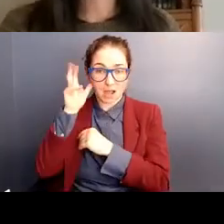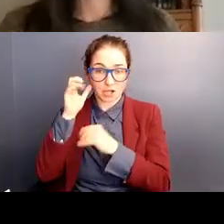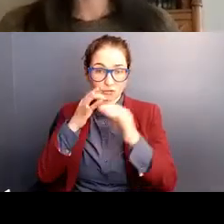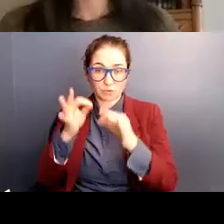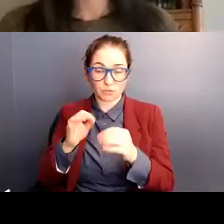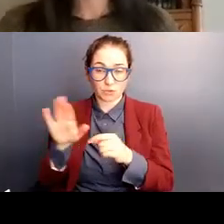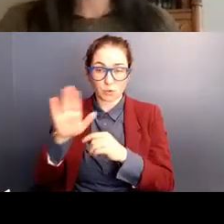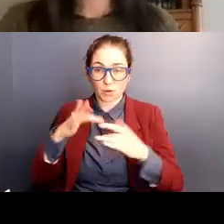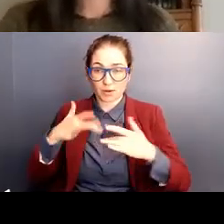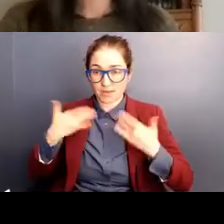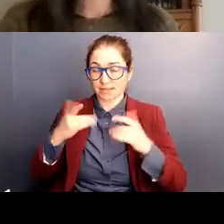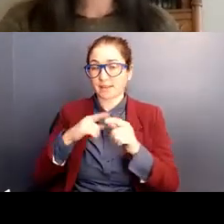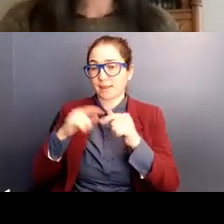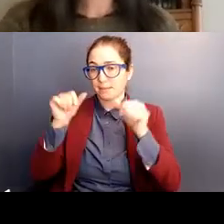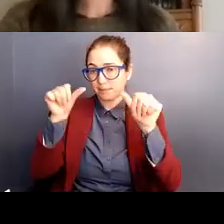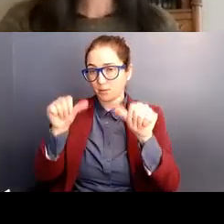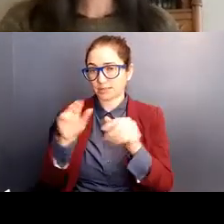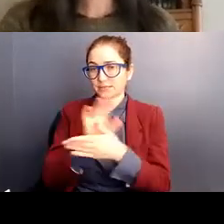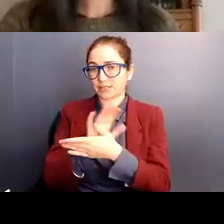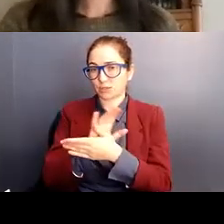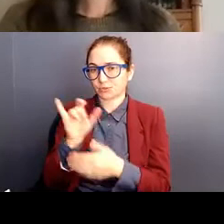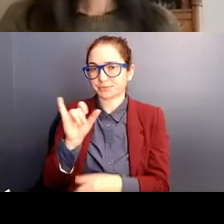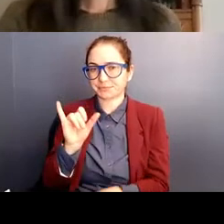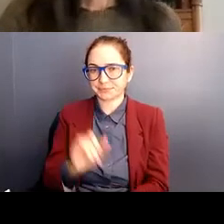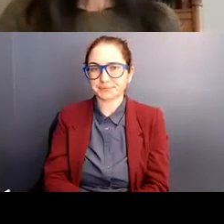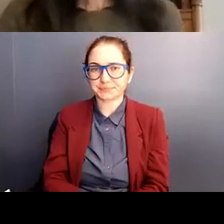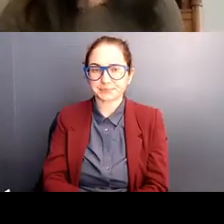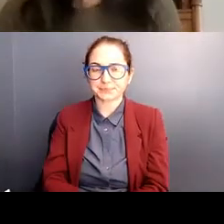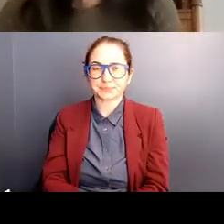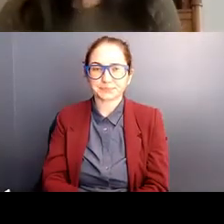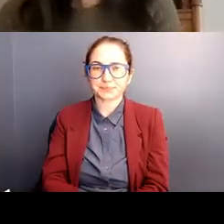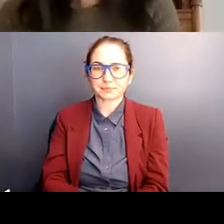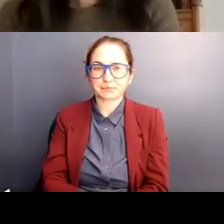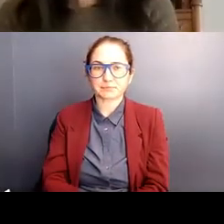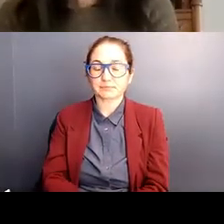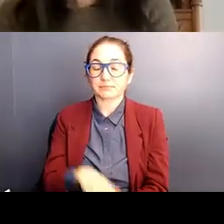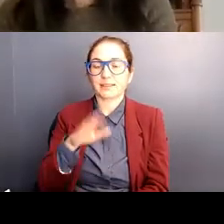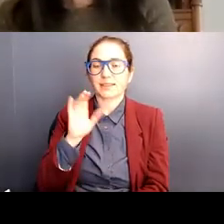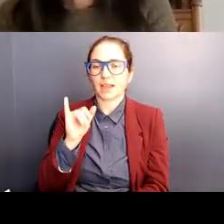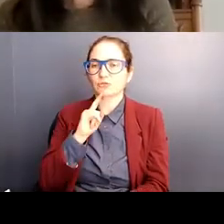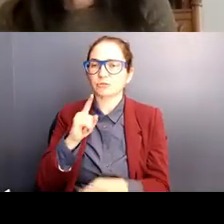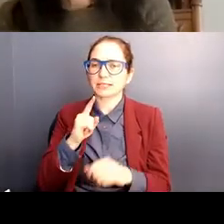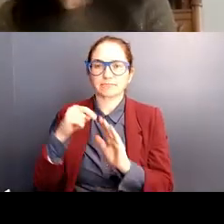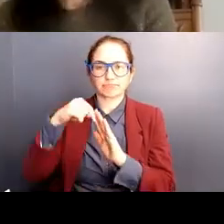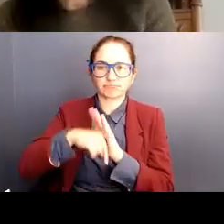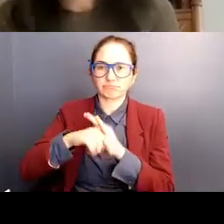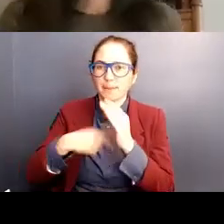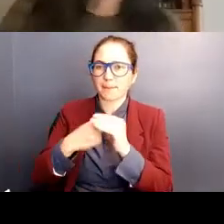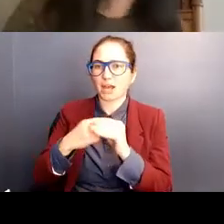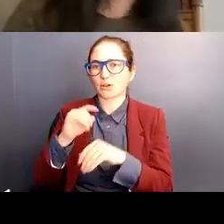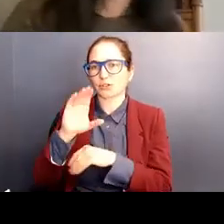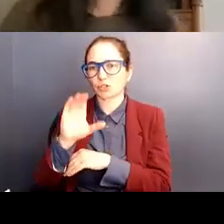in posted videos. That was a lot about kind of Zooming or YouTubing.